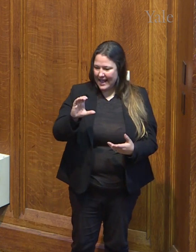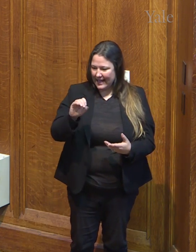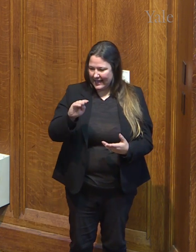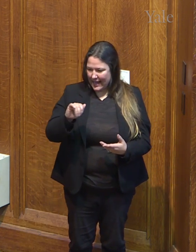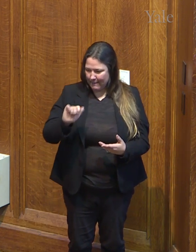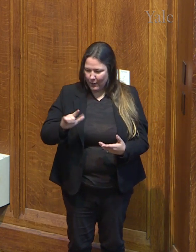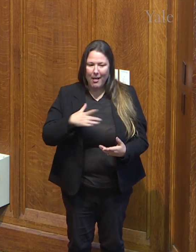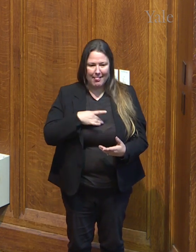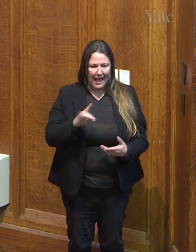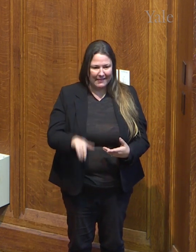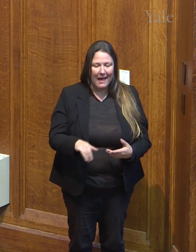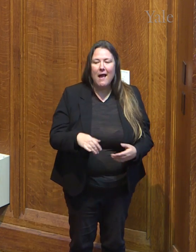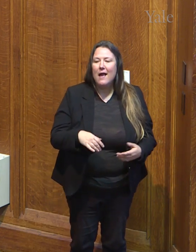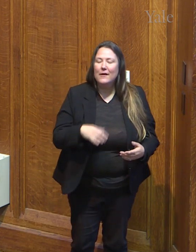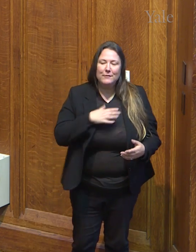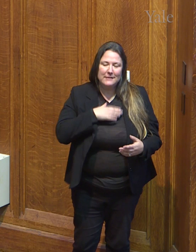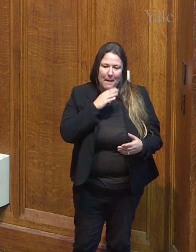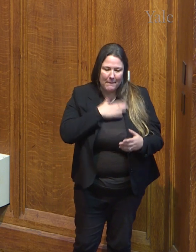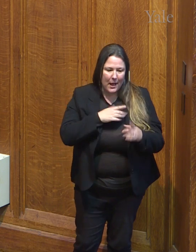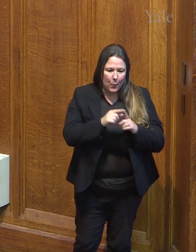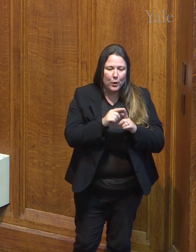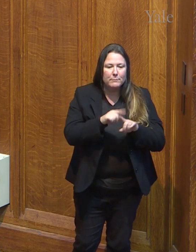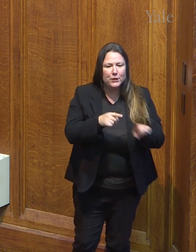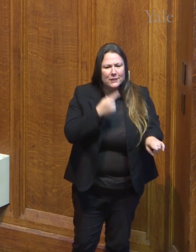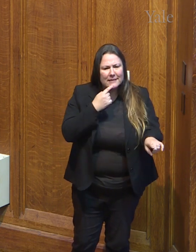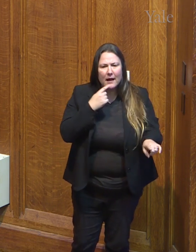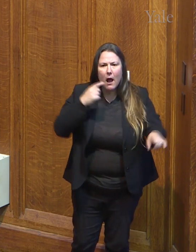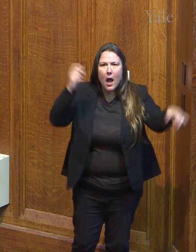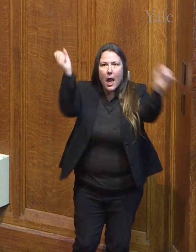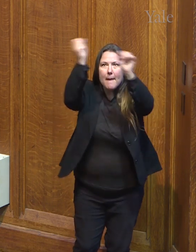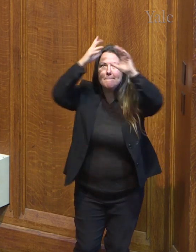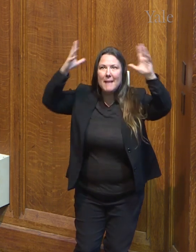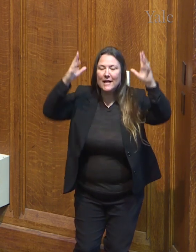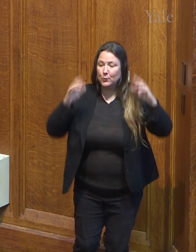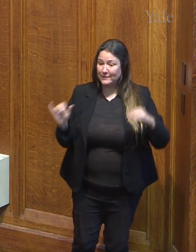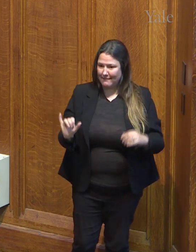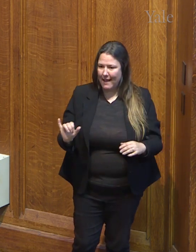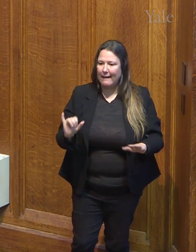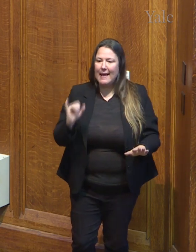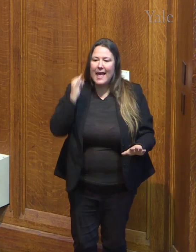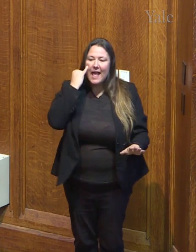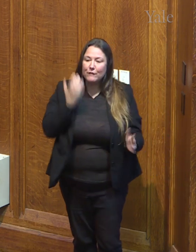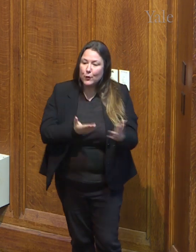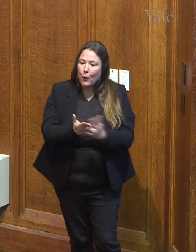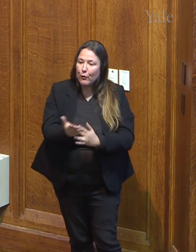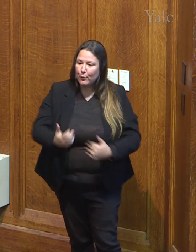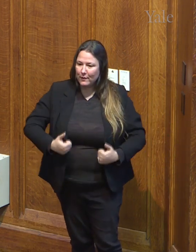of course they're hers, she said imagine what it would be like going through life without knowing